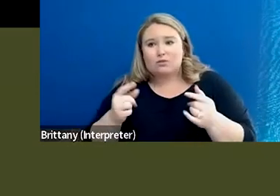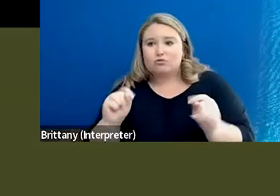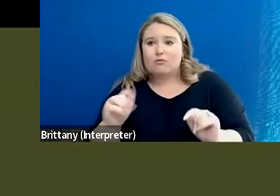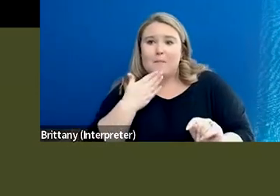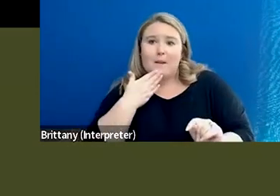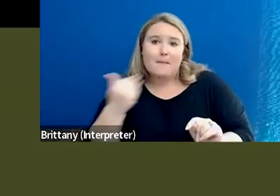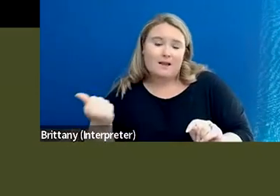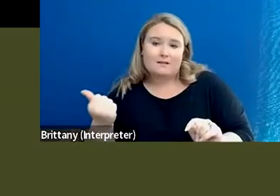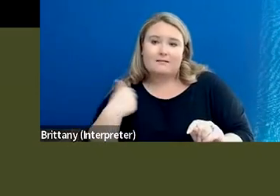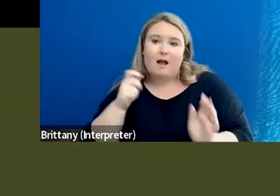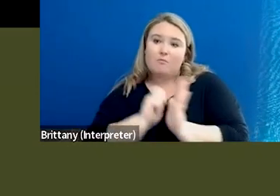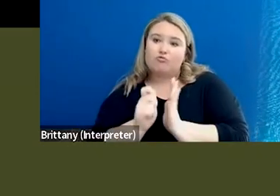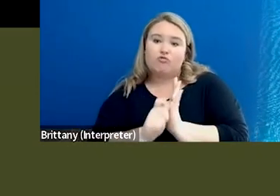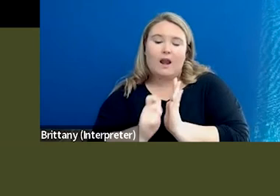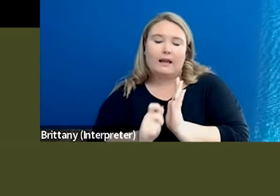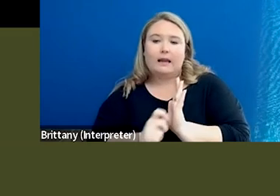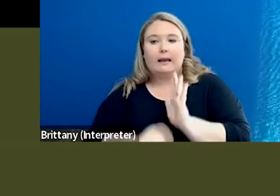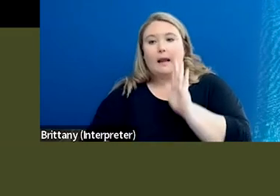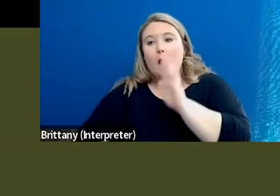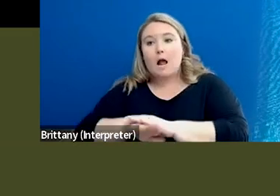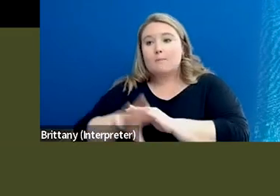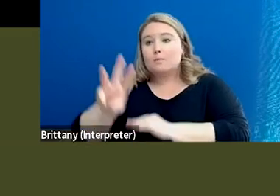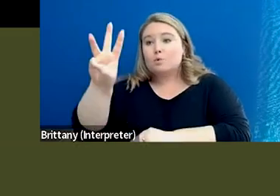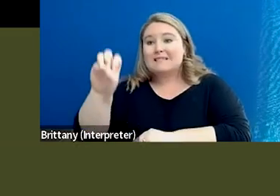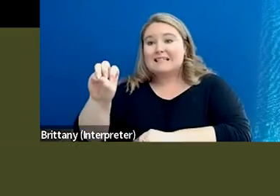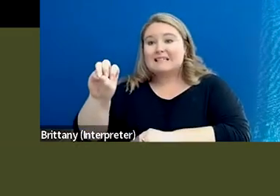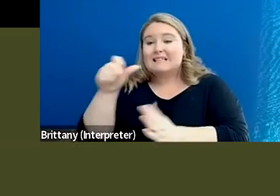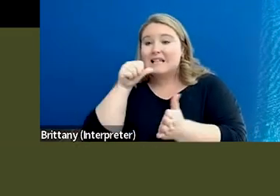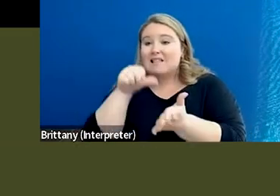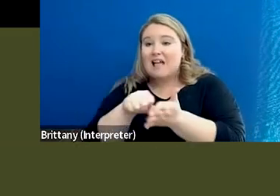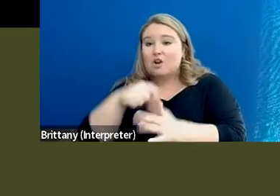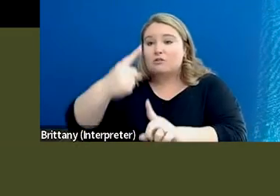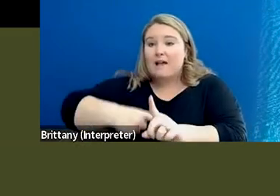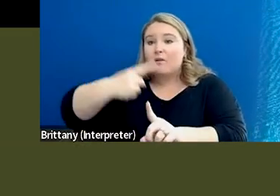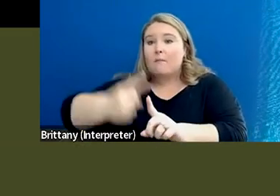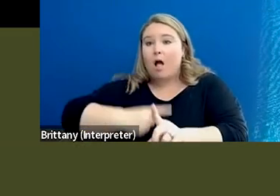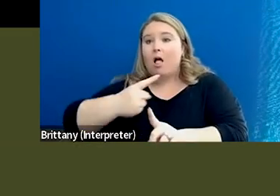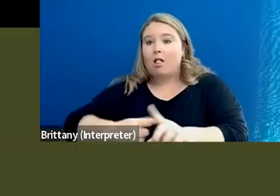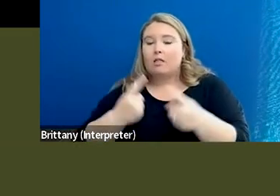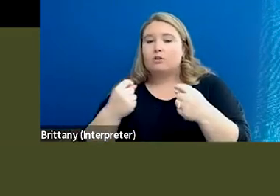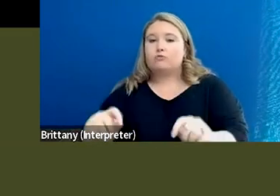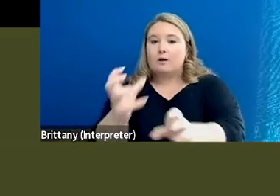I'll be writing at least up to 60 letters a month trying to get help and some are not answering.